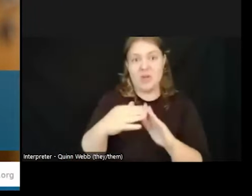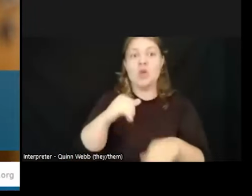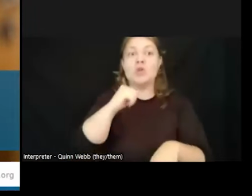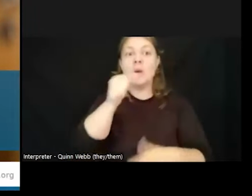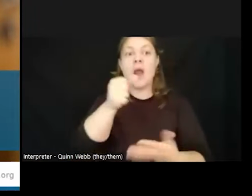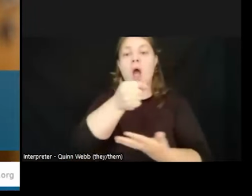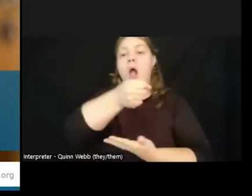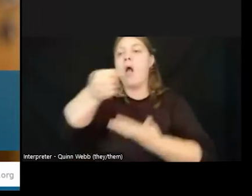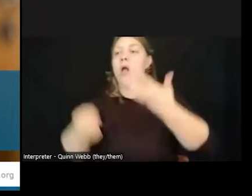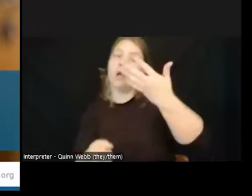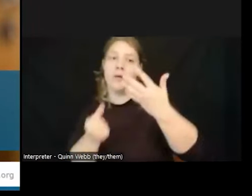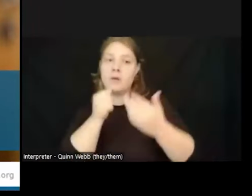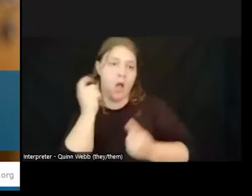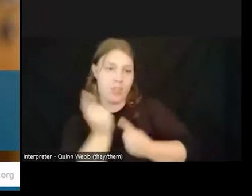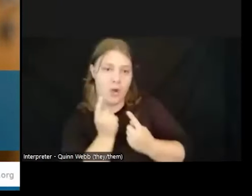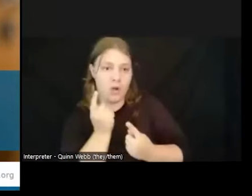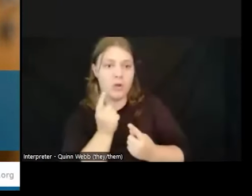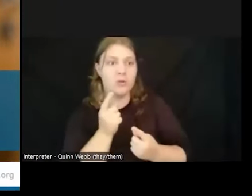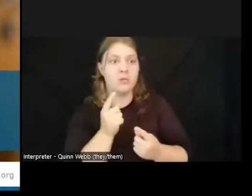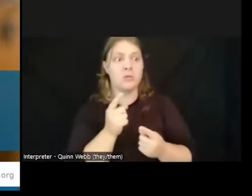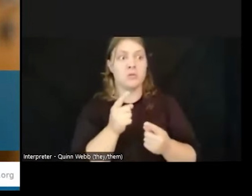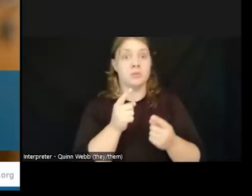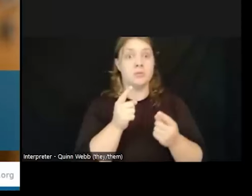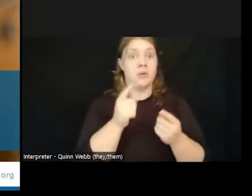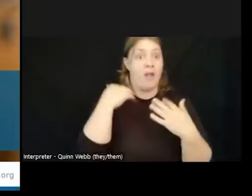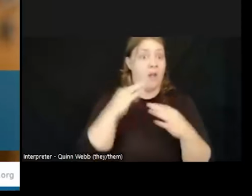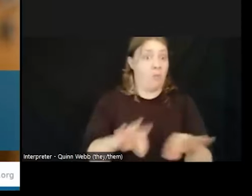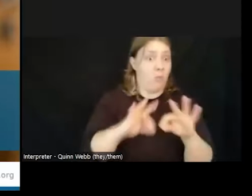health information just as readily available in Spanish as they are in English and honestly